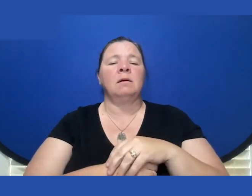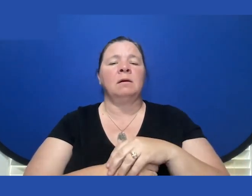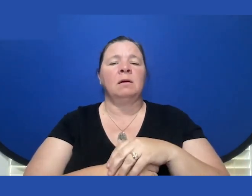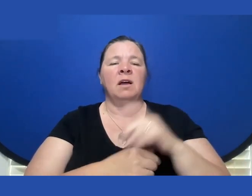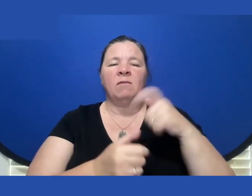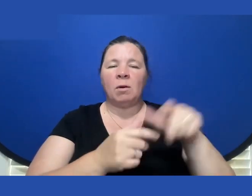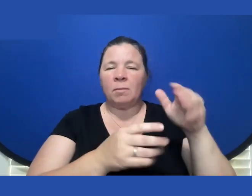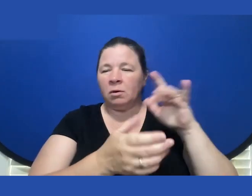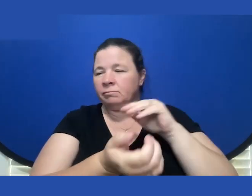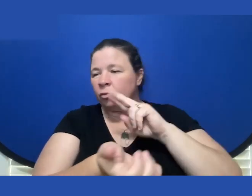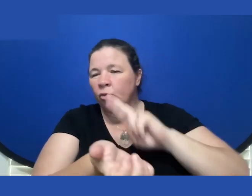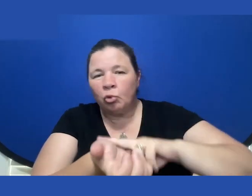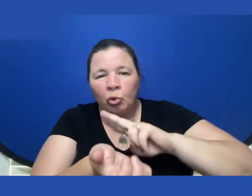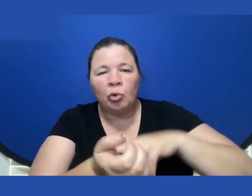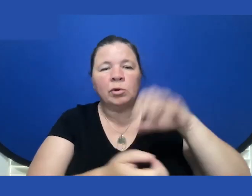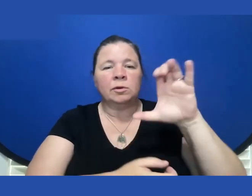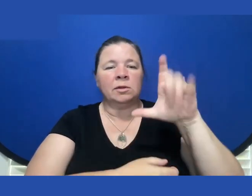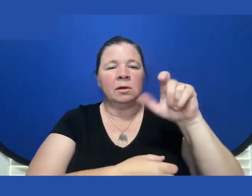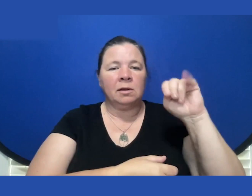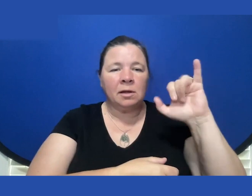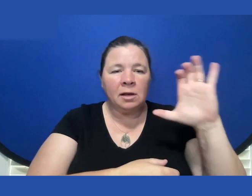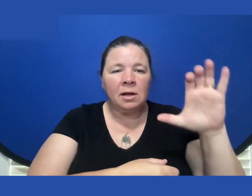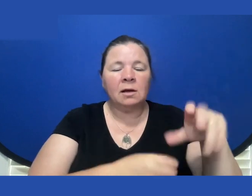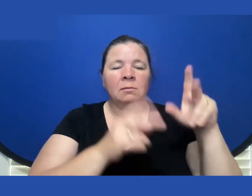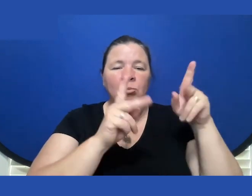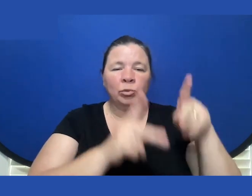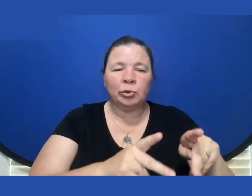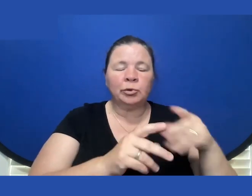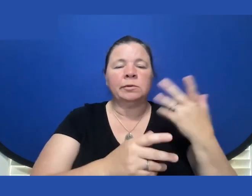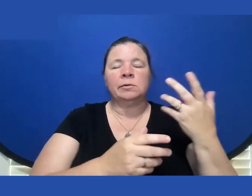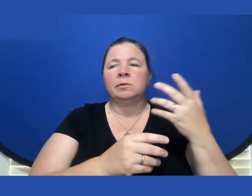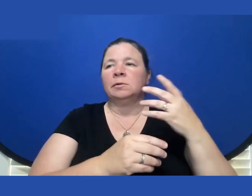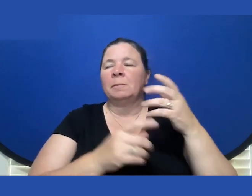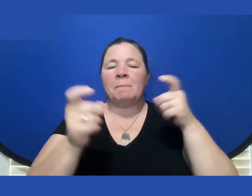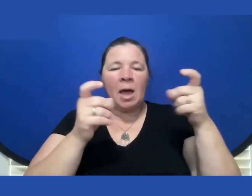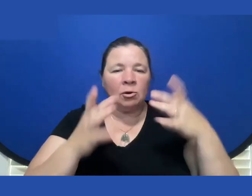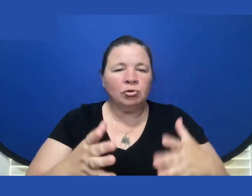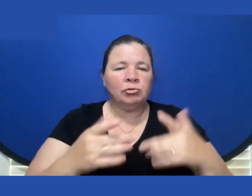a nurse, case managers. There's so many different variabilities on what you're trying to pull